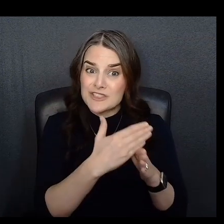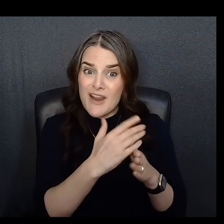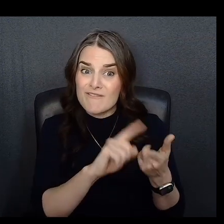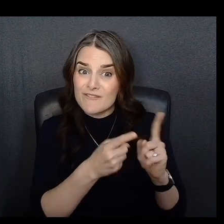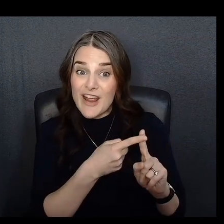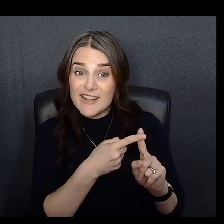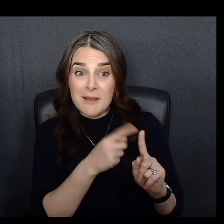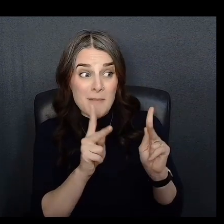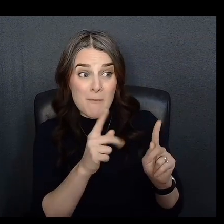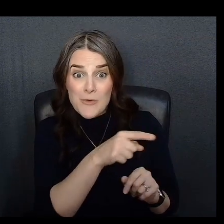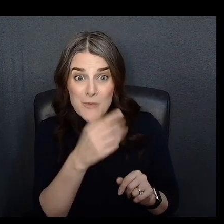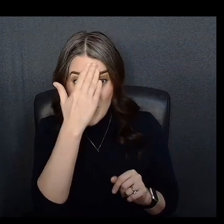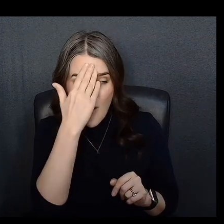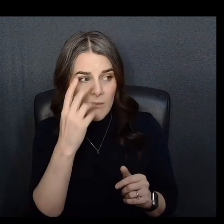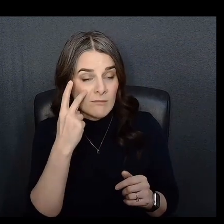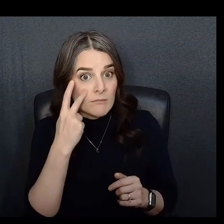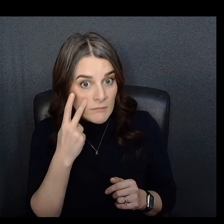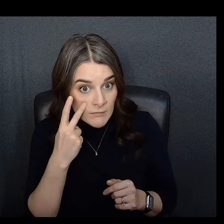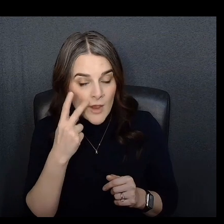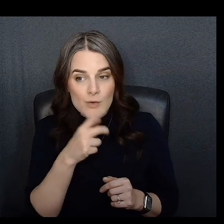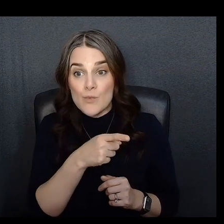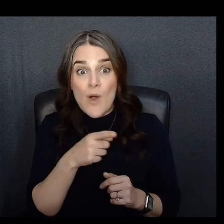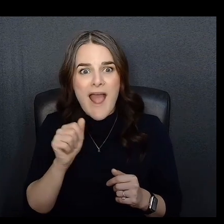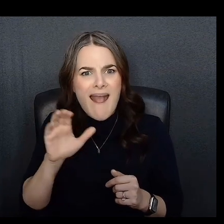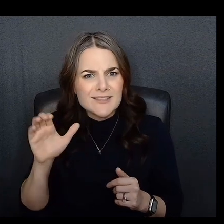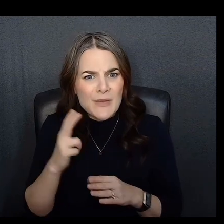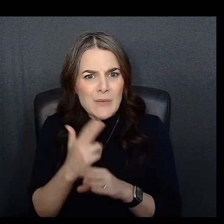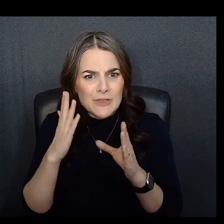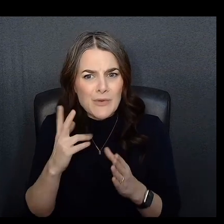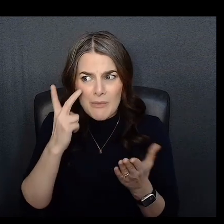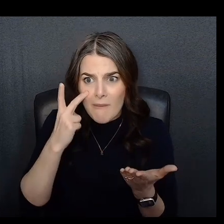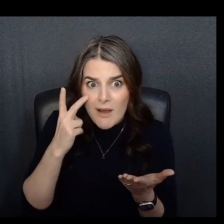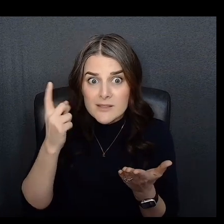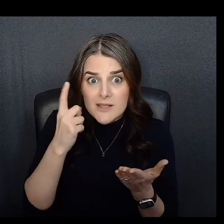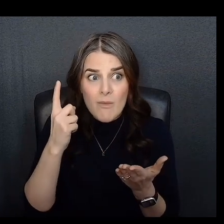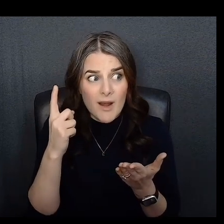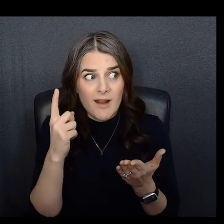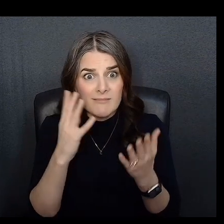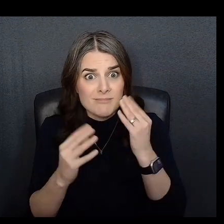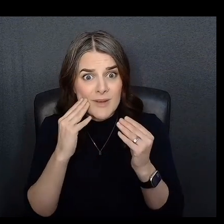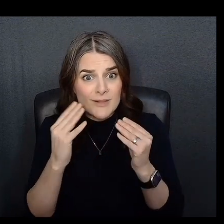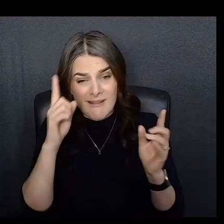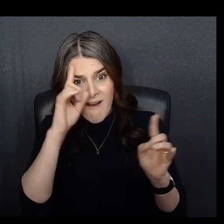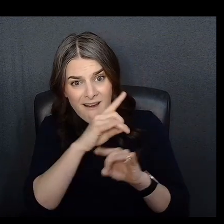you witness. If you're an AAC user and you know somebody else might need these, being able to share that information with others too